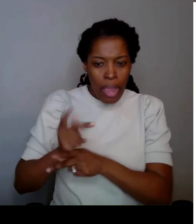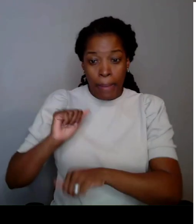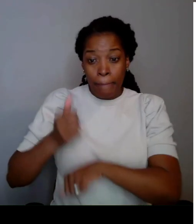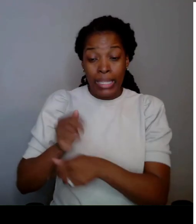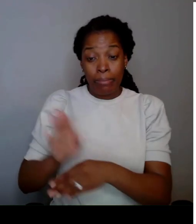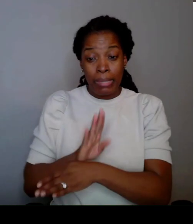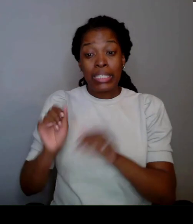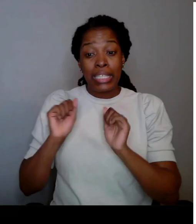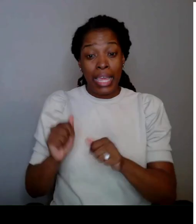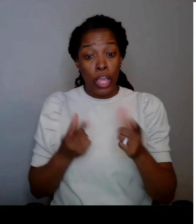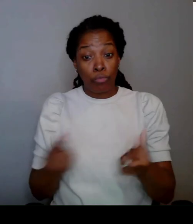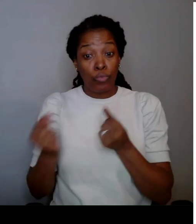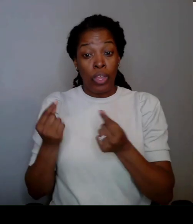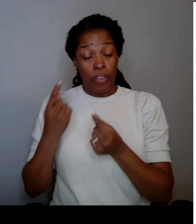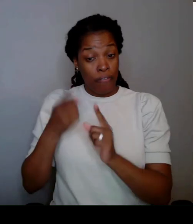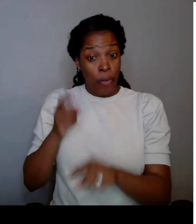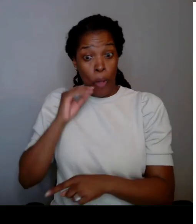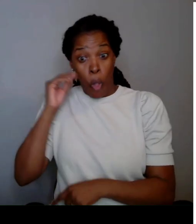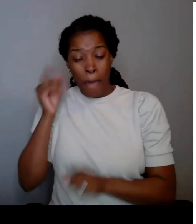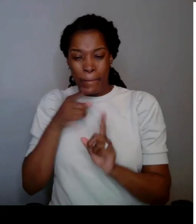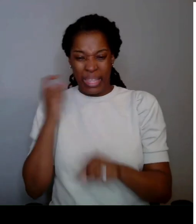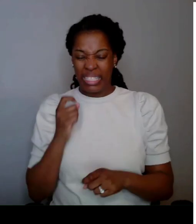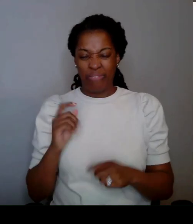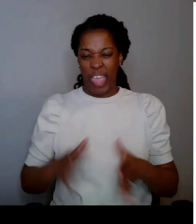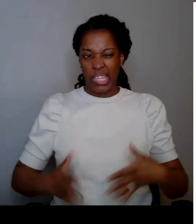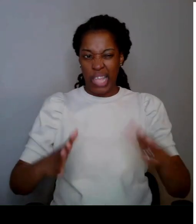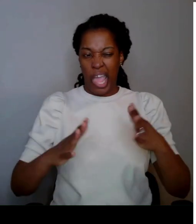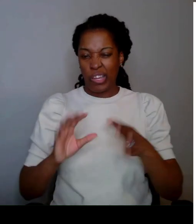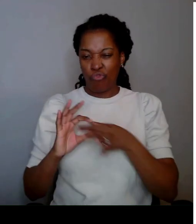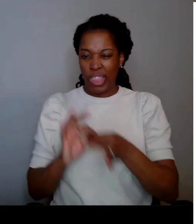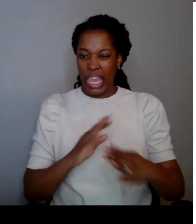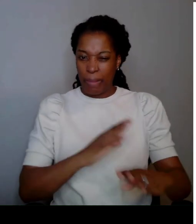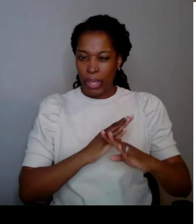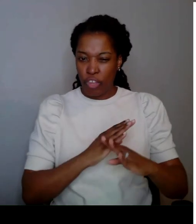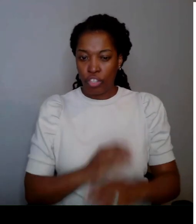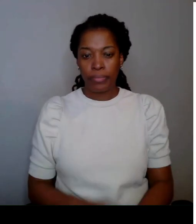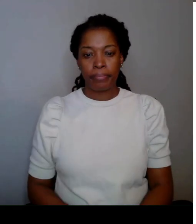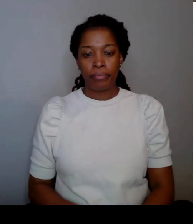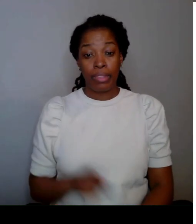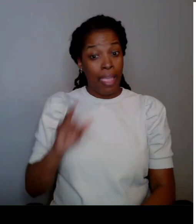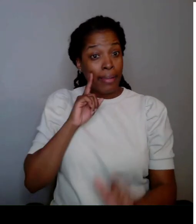They identified candle making as a match with Taylor's strengths and crafting and attention to detail.